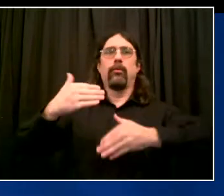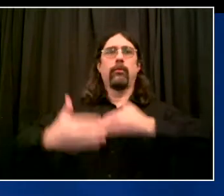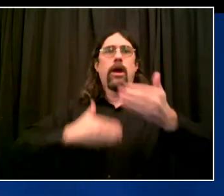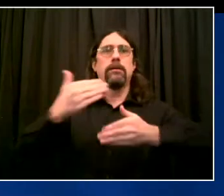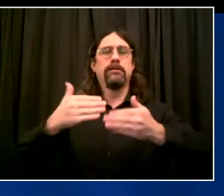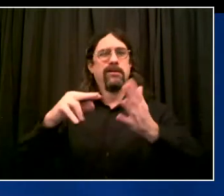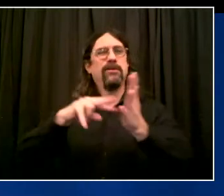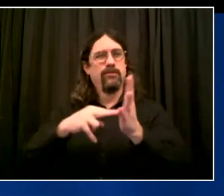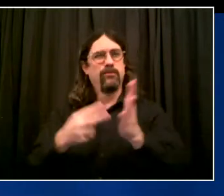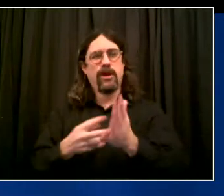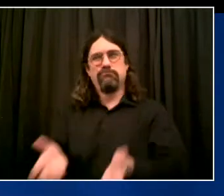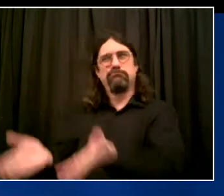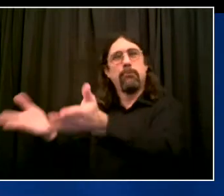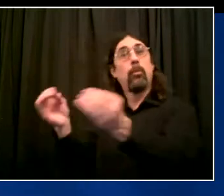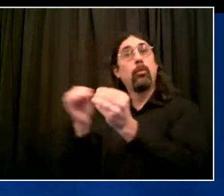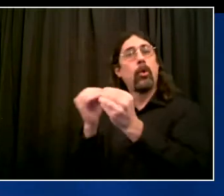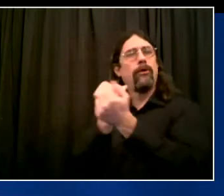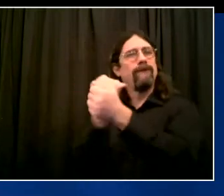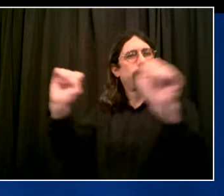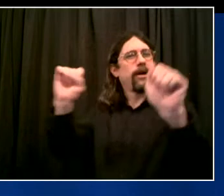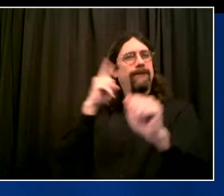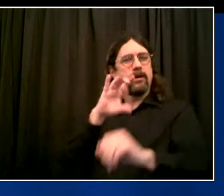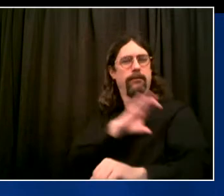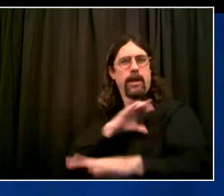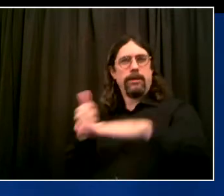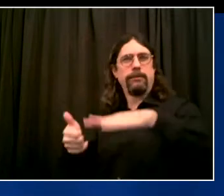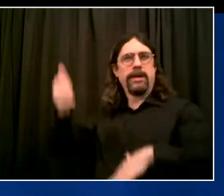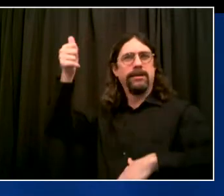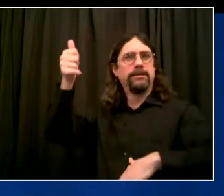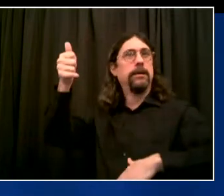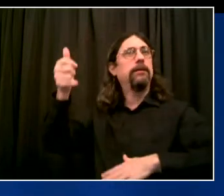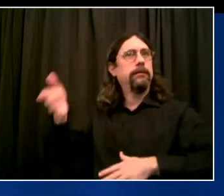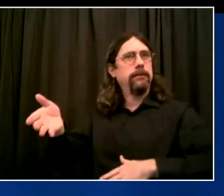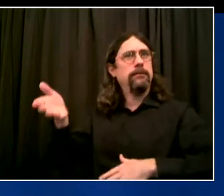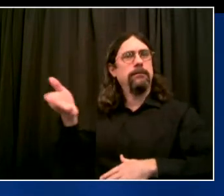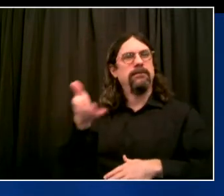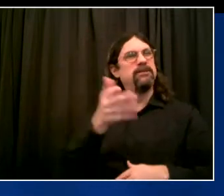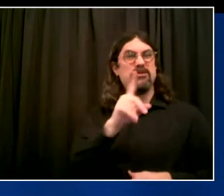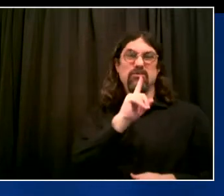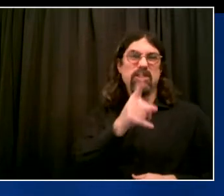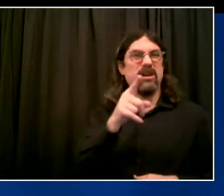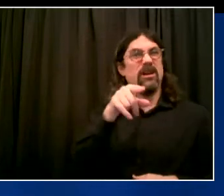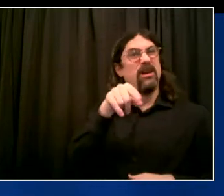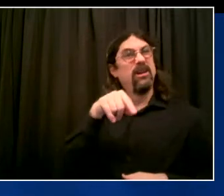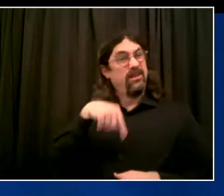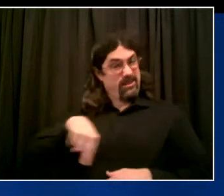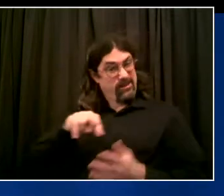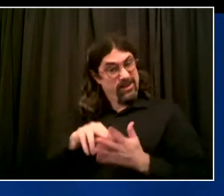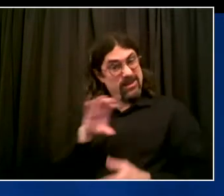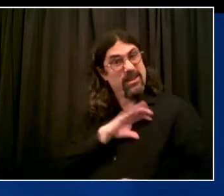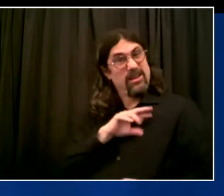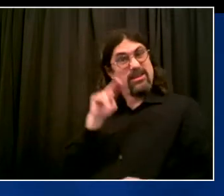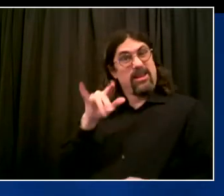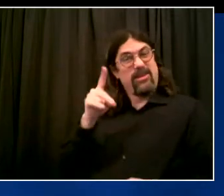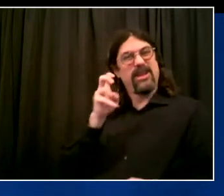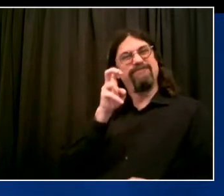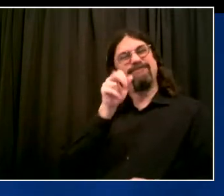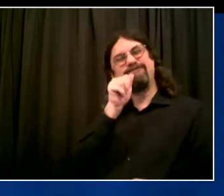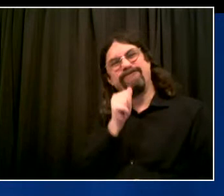MEETINGS ARE, DON'T TAKE OUR PRECINCT